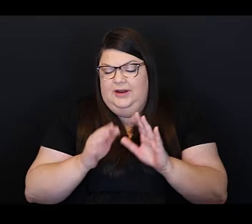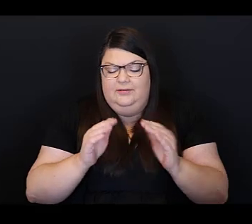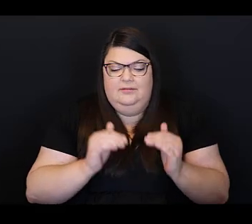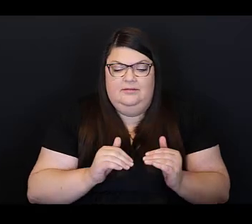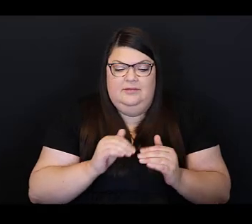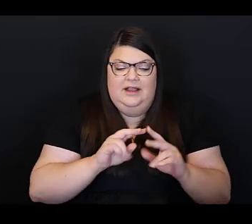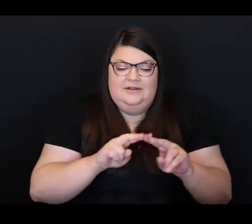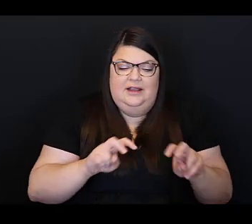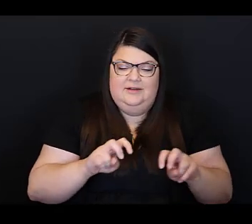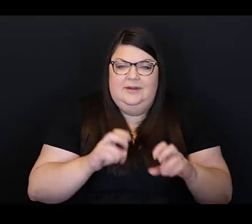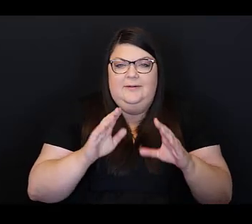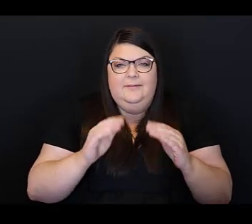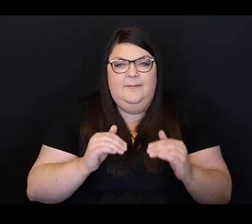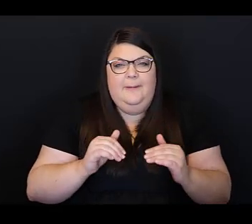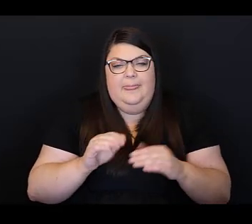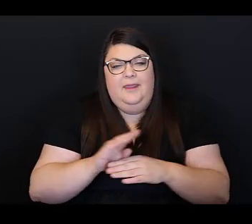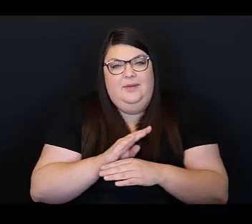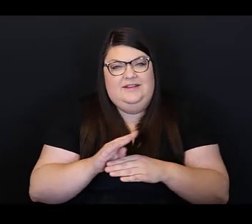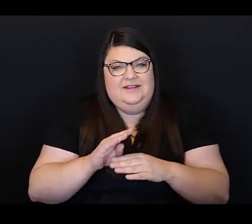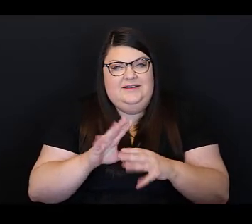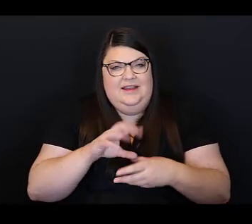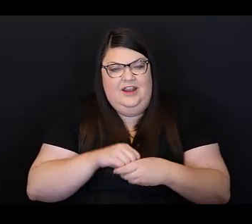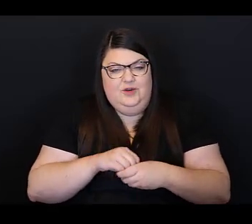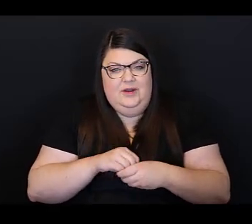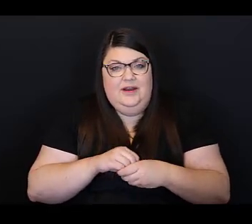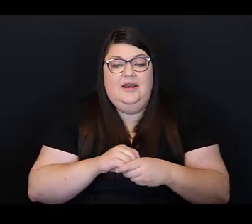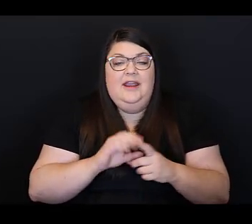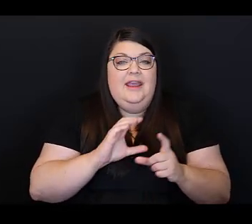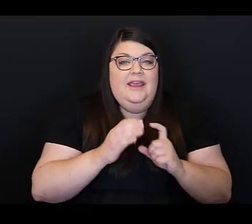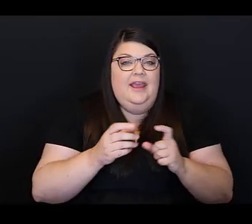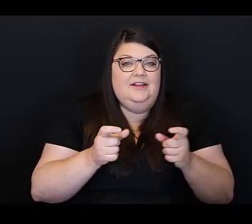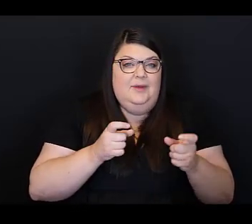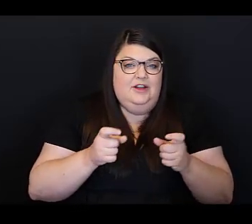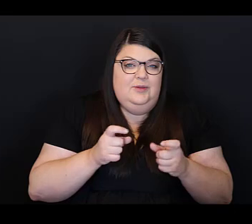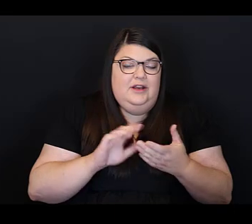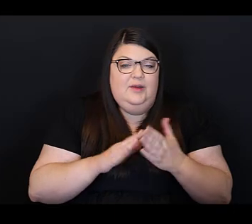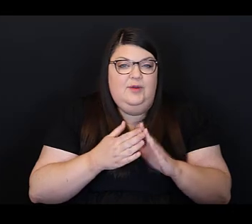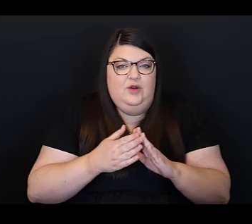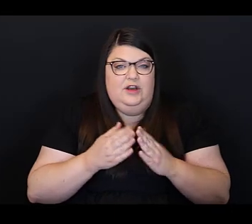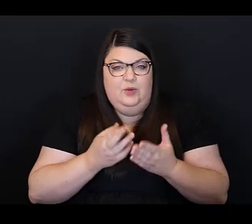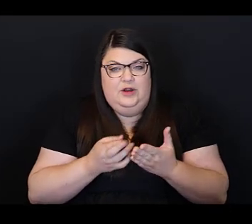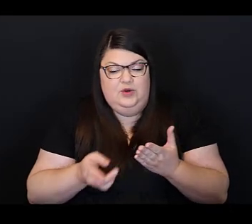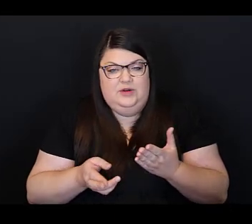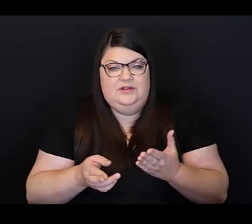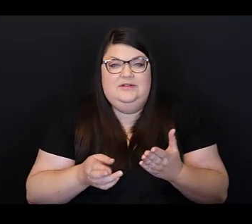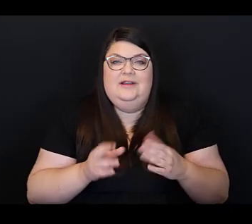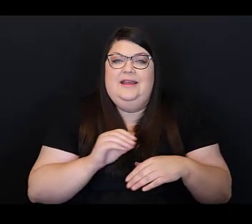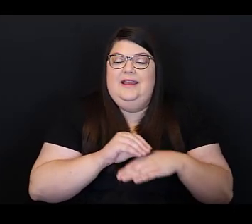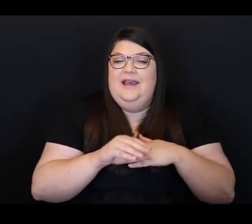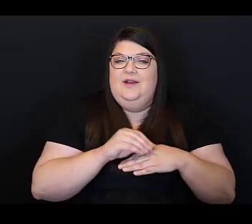assessment, business engagement, case management and community resources, counseling theories and